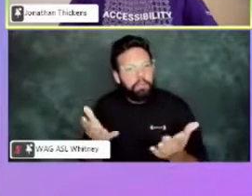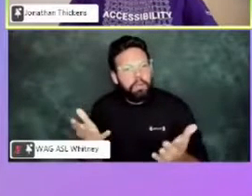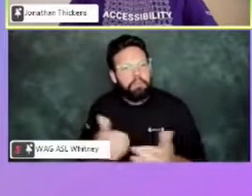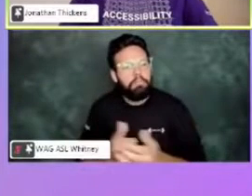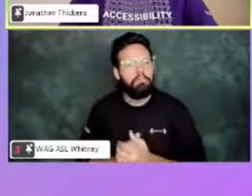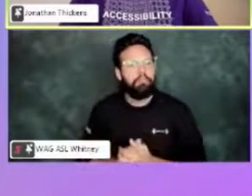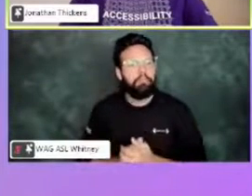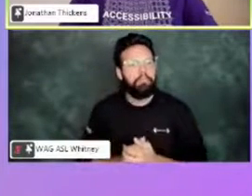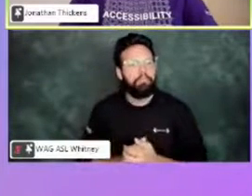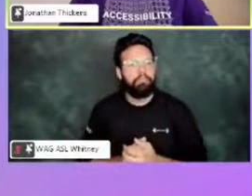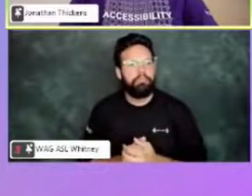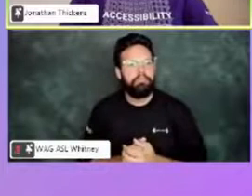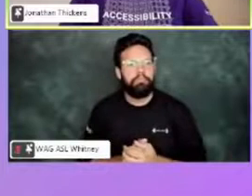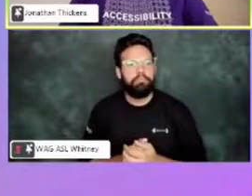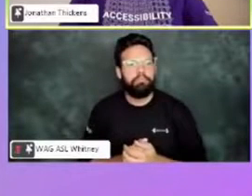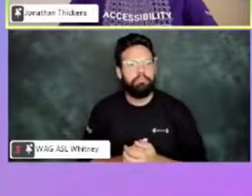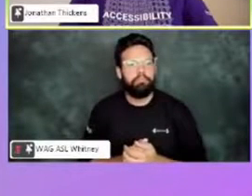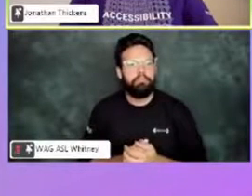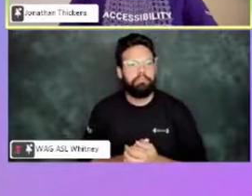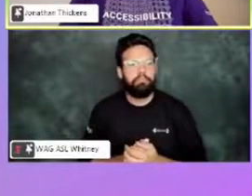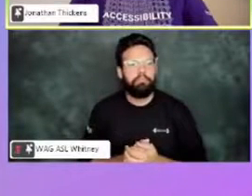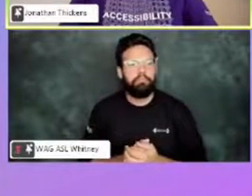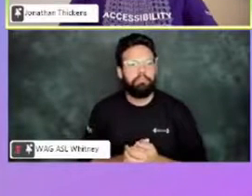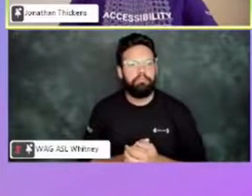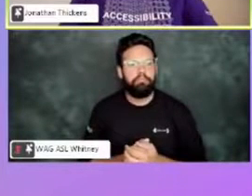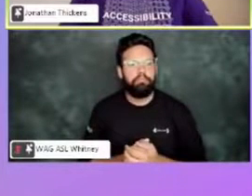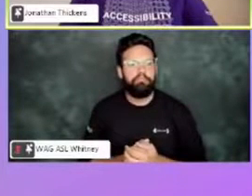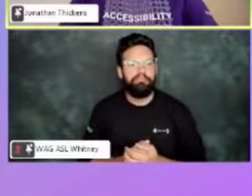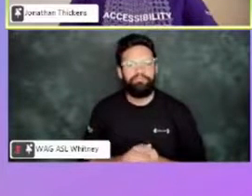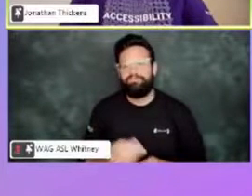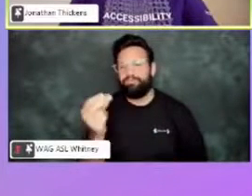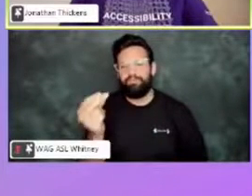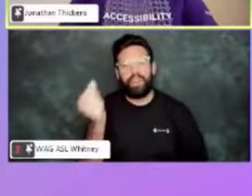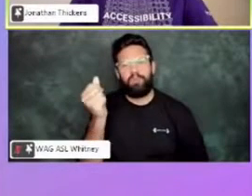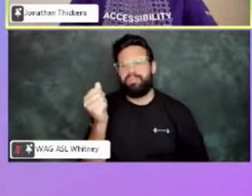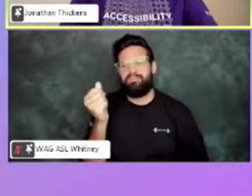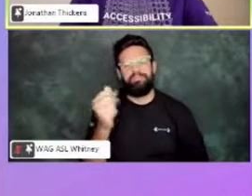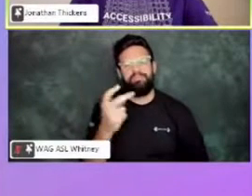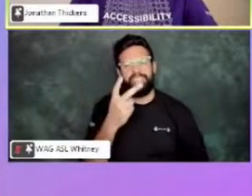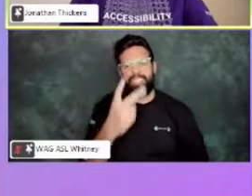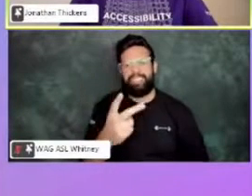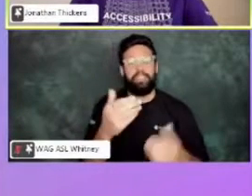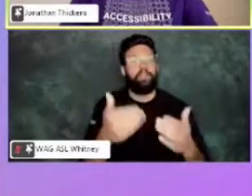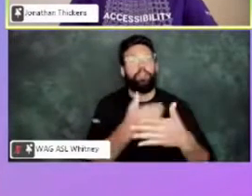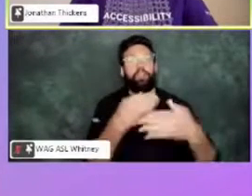Right away, you're gonna be able to see this new branch with only five issues, which is eight fewer than before.